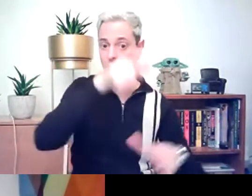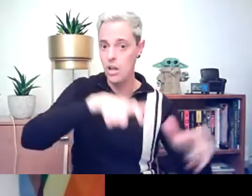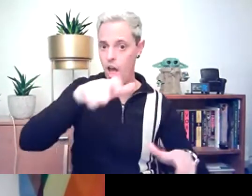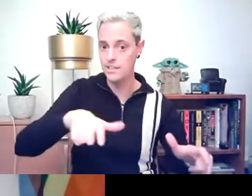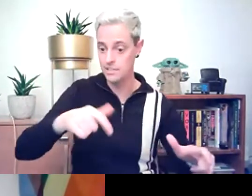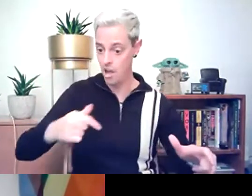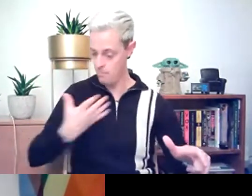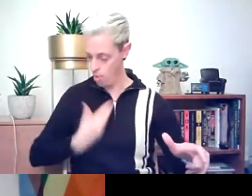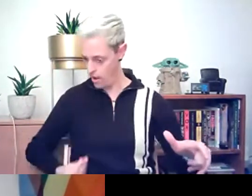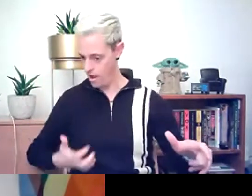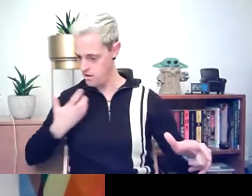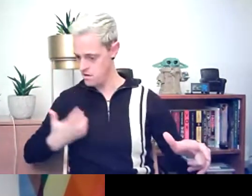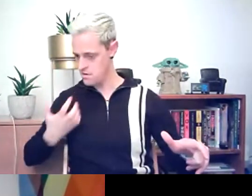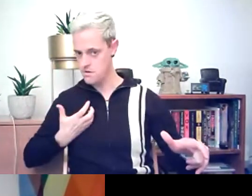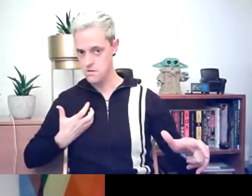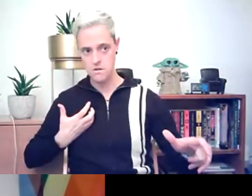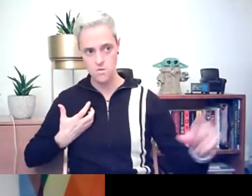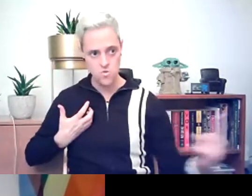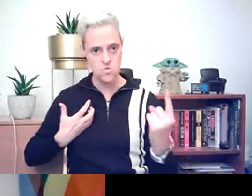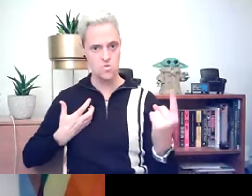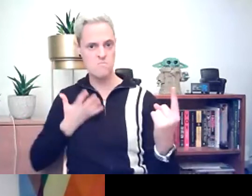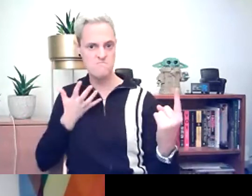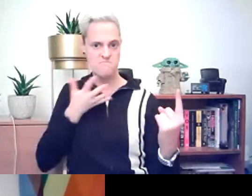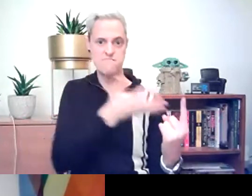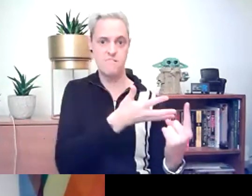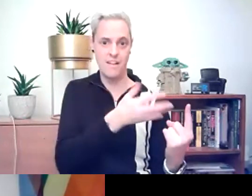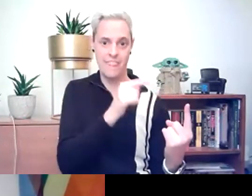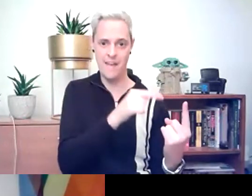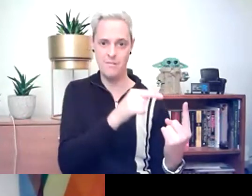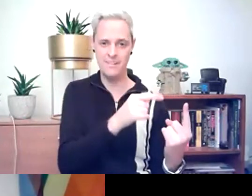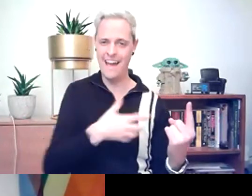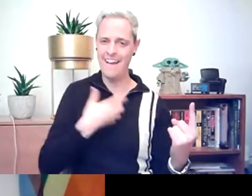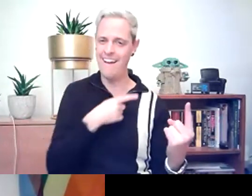to their appointments and stuff like that, you know, so if you're feeling like that if